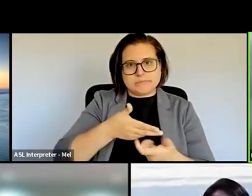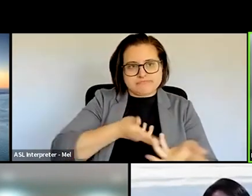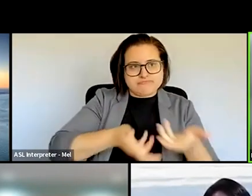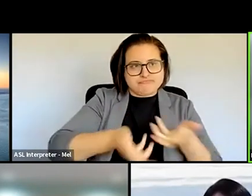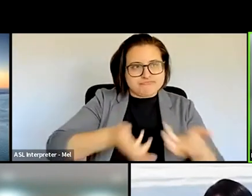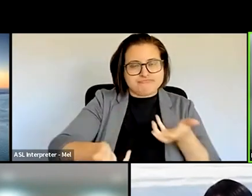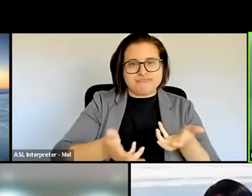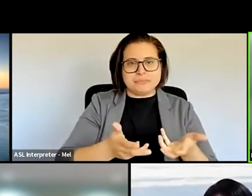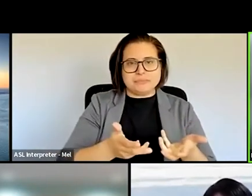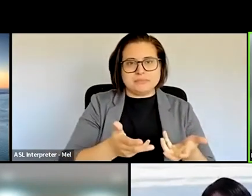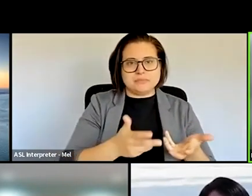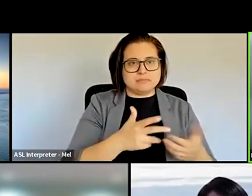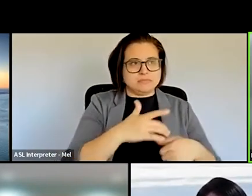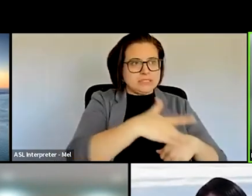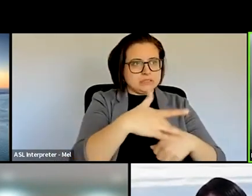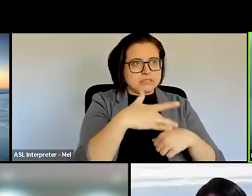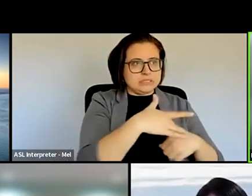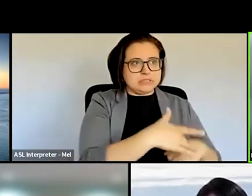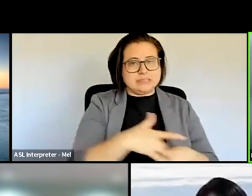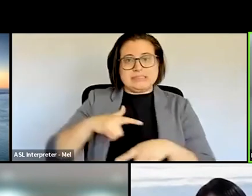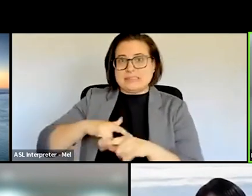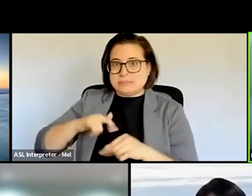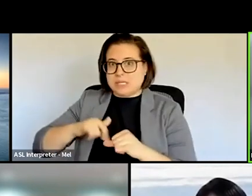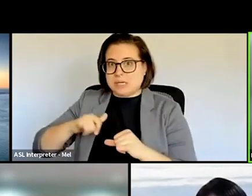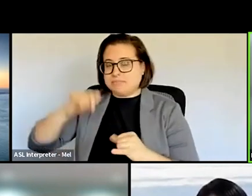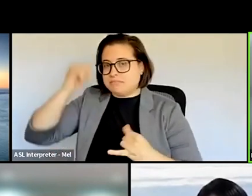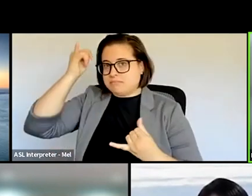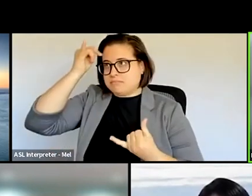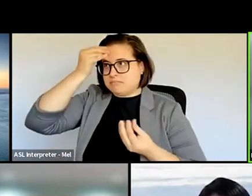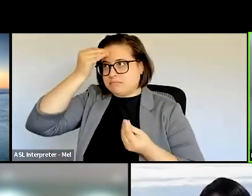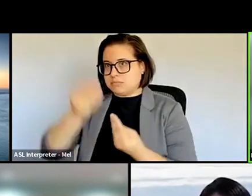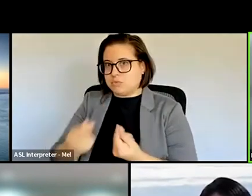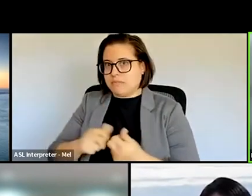and touch while you're solving a problem are what make that so effective.